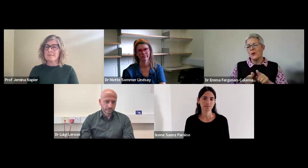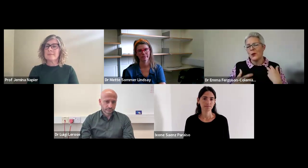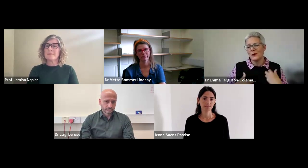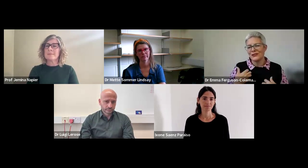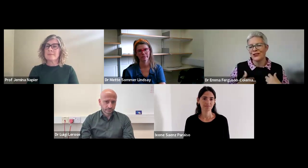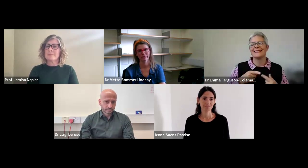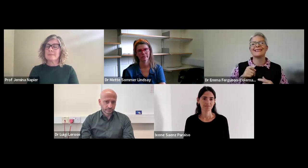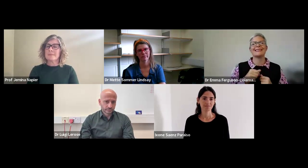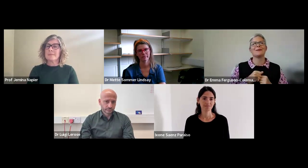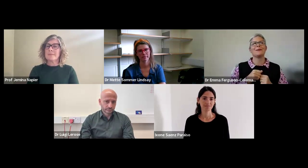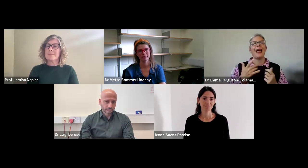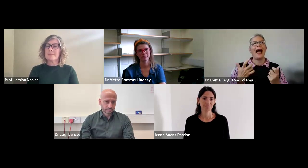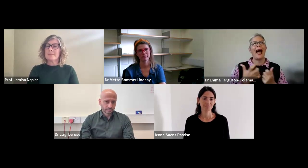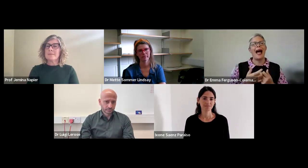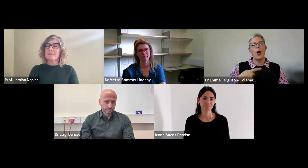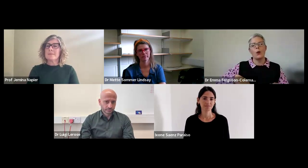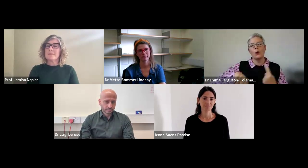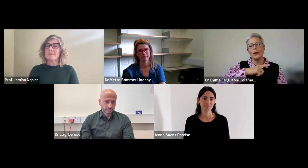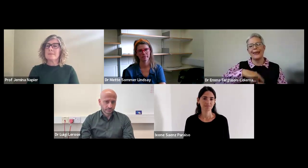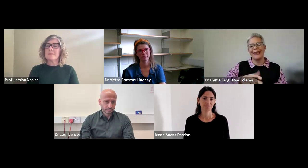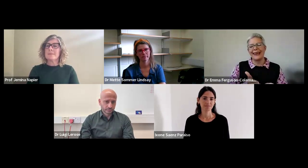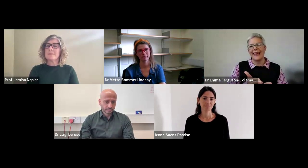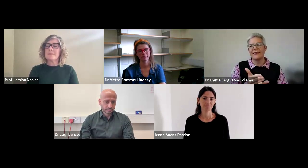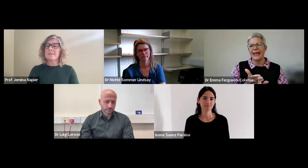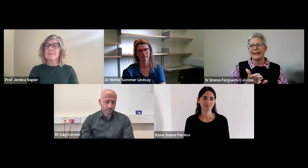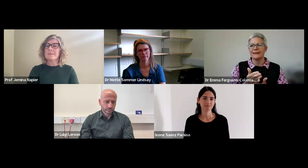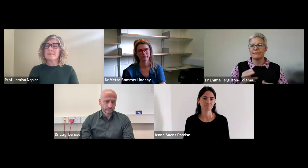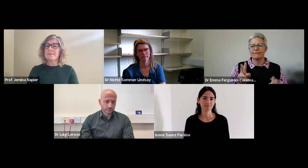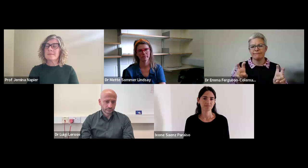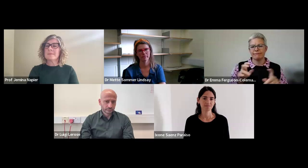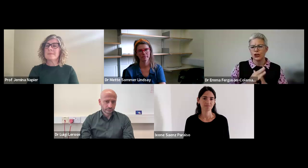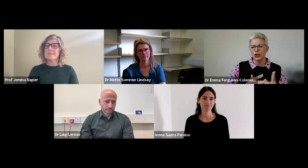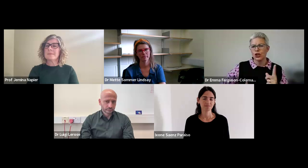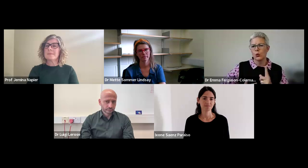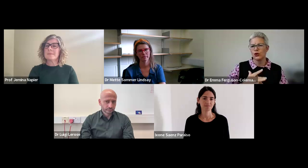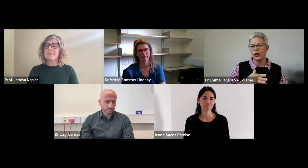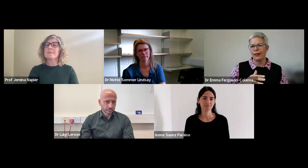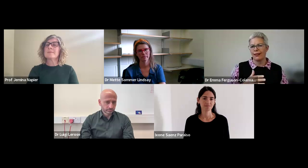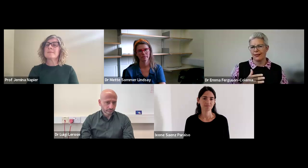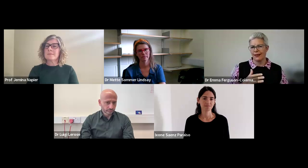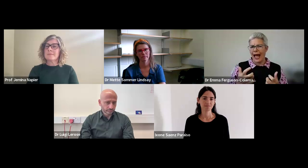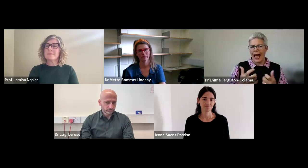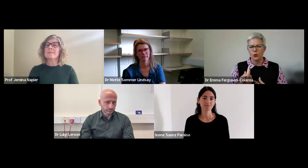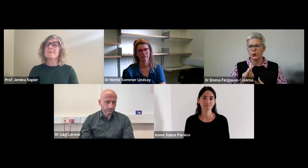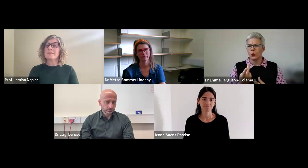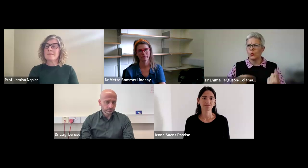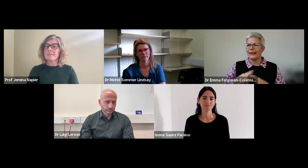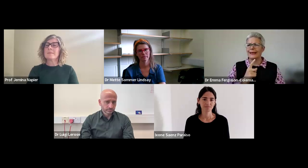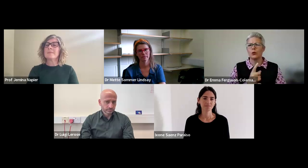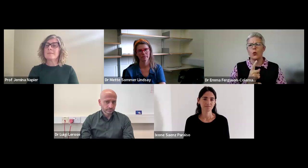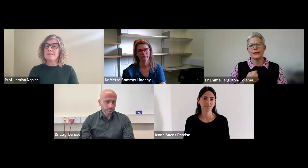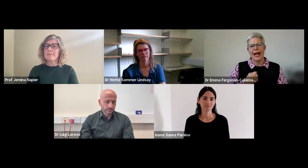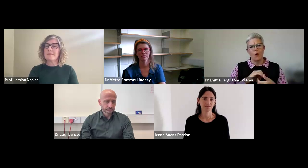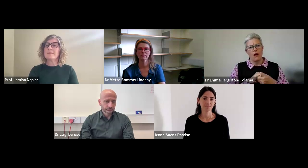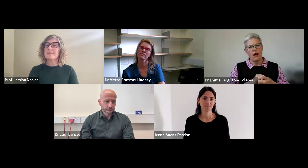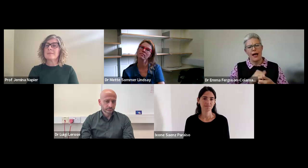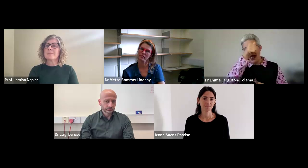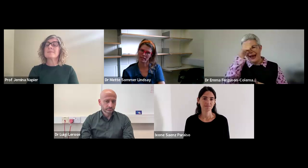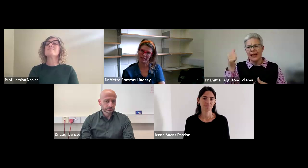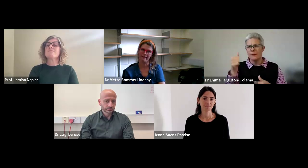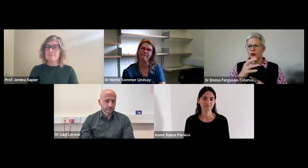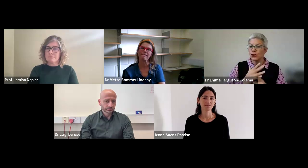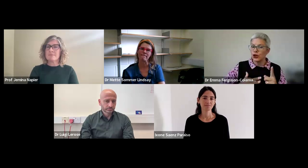they are interpreting as you and I think in terms of how we navigate the social environment,